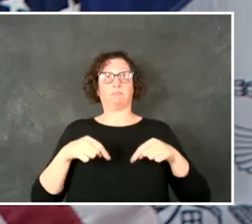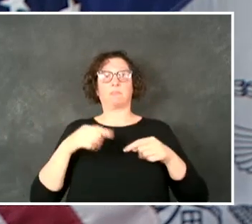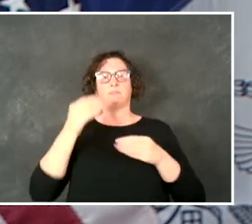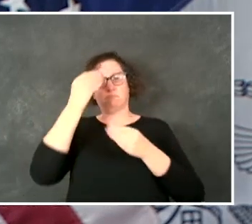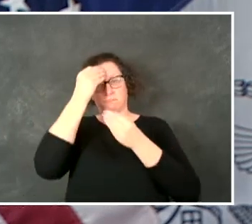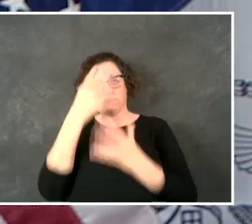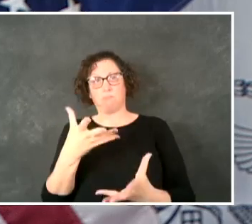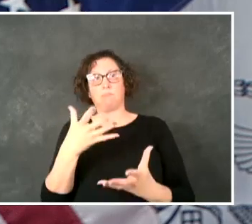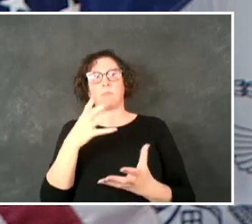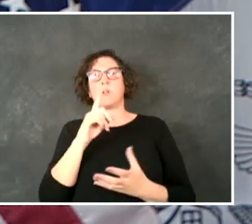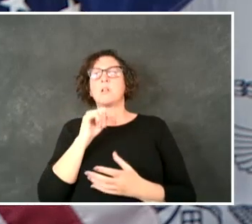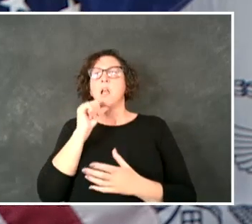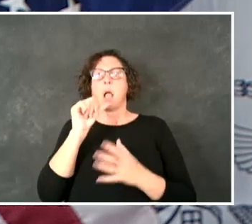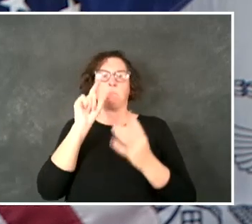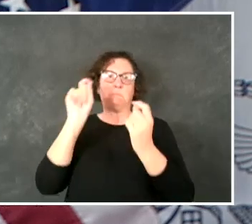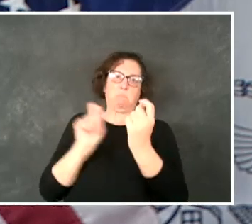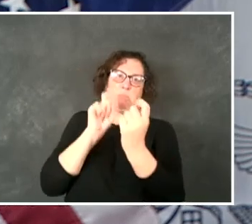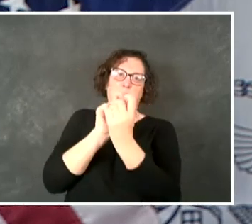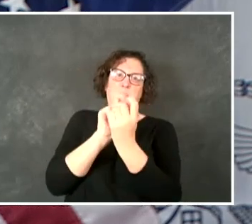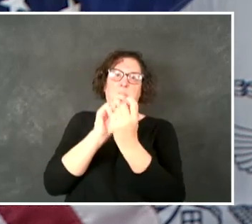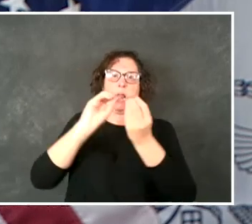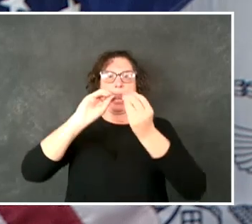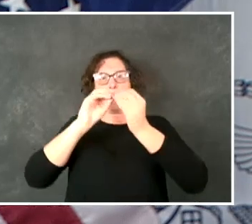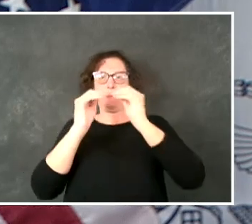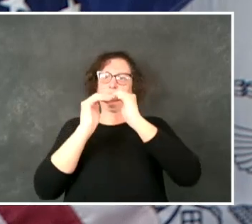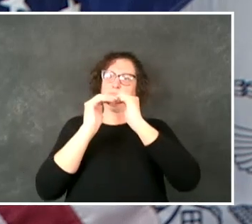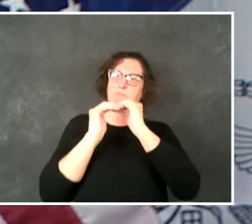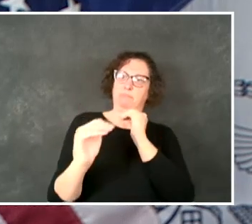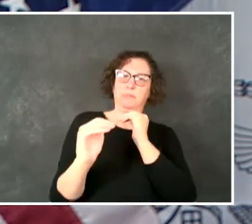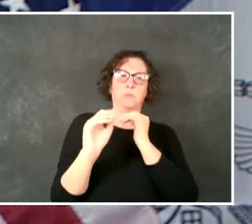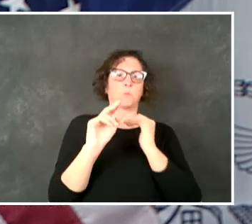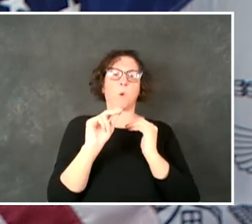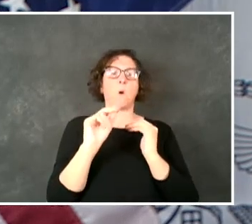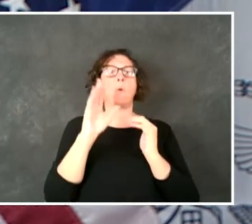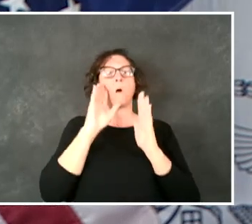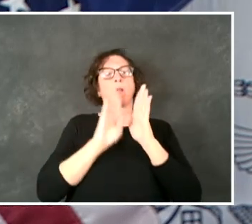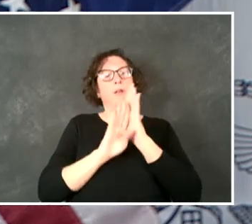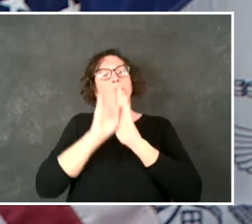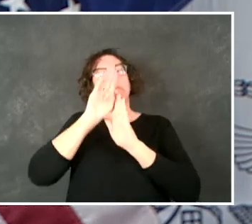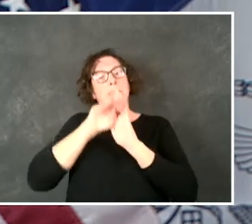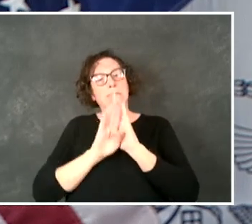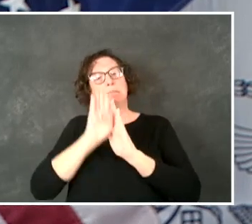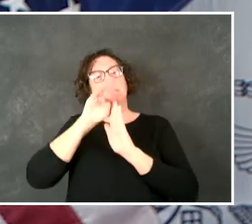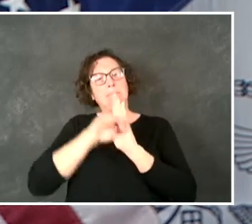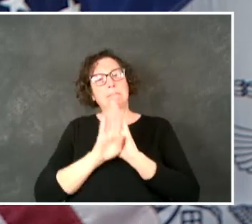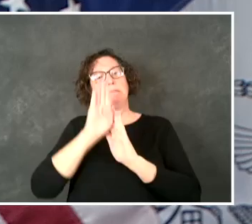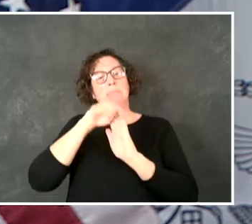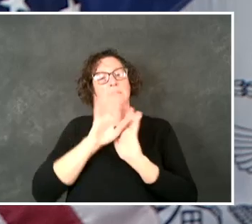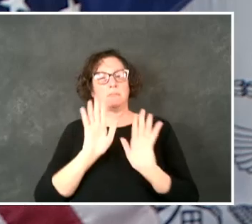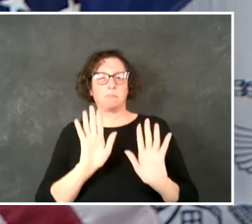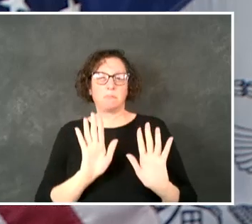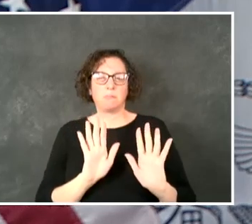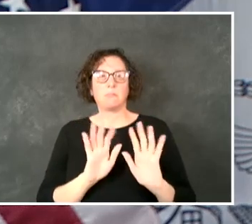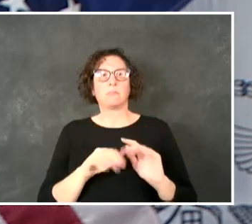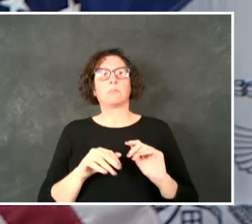BEN I PA ERFECT STRAIGHT LINE ON OUR PATH BACK BUT WE NEED TO KEEP IT AS TIGHT AS HUMANLY POSSILEB.